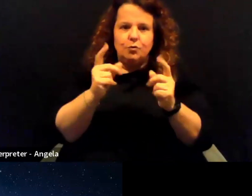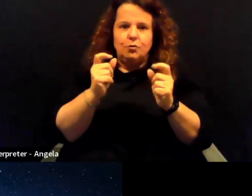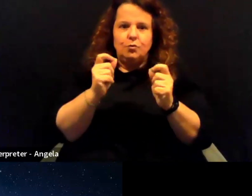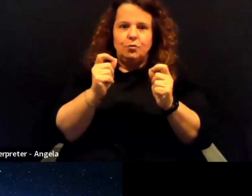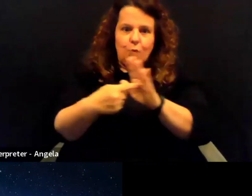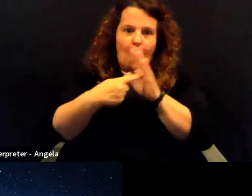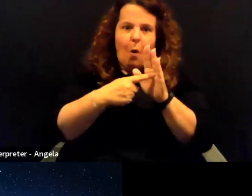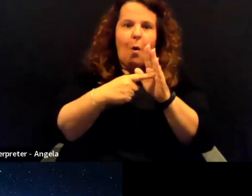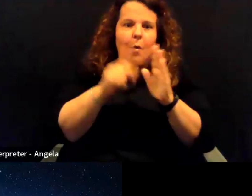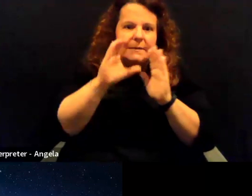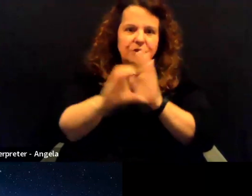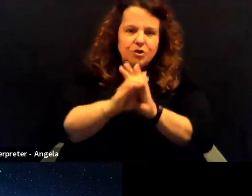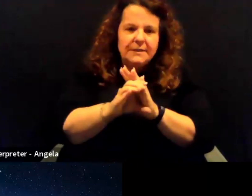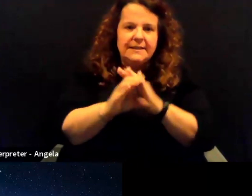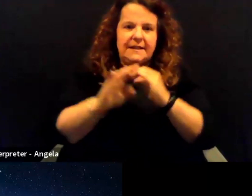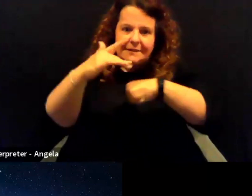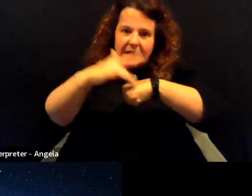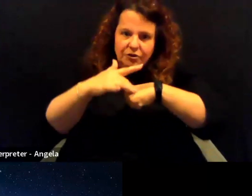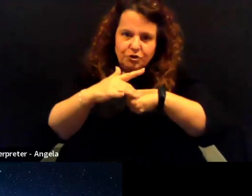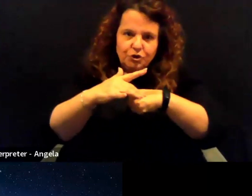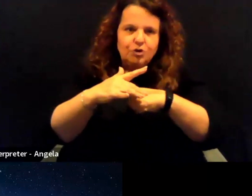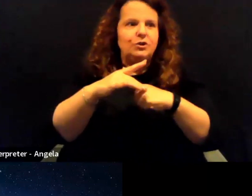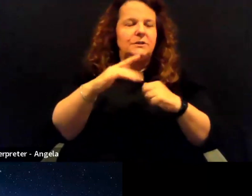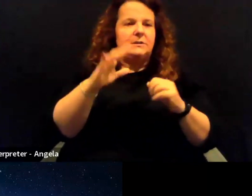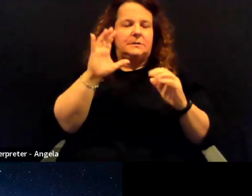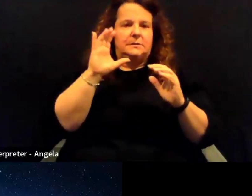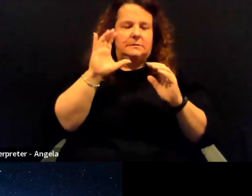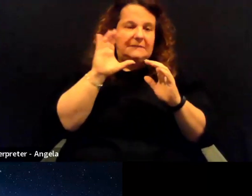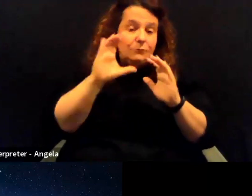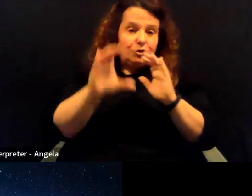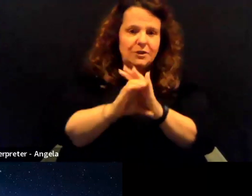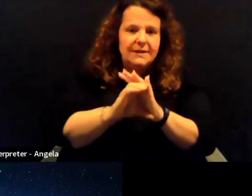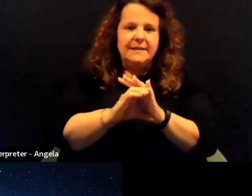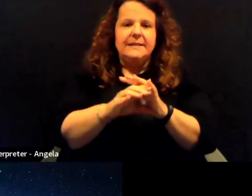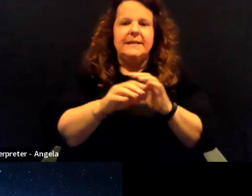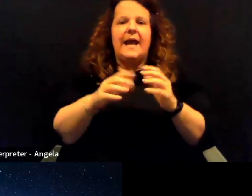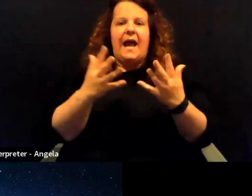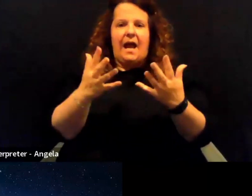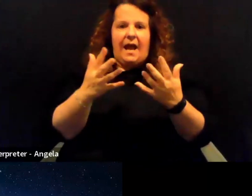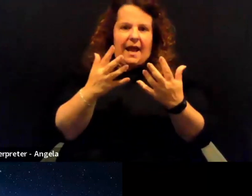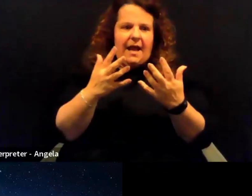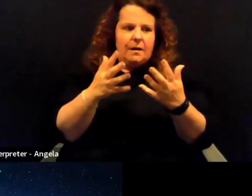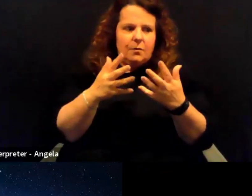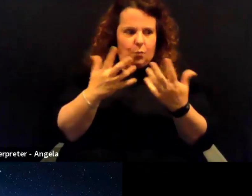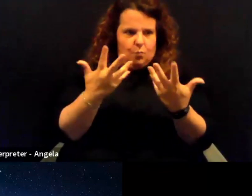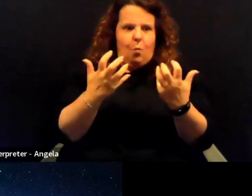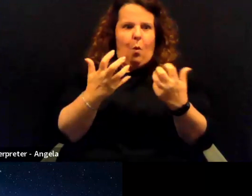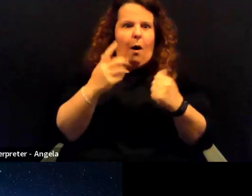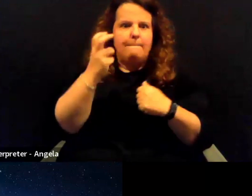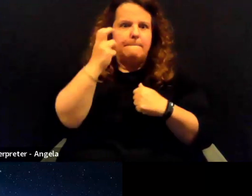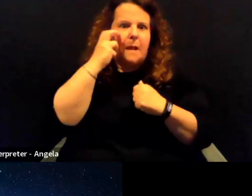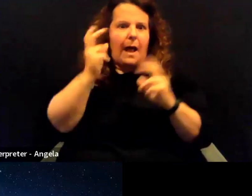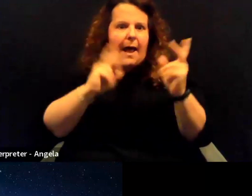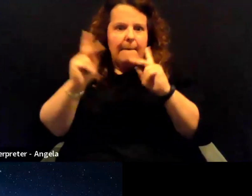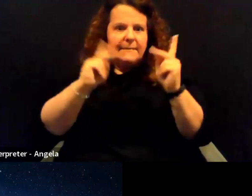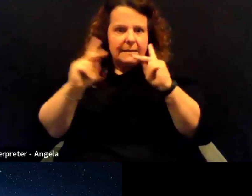broadly in the capacity of blind people to succeed and excel with non visual approaches.